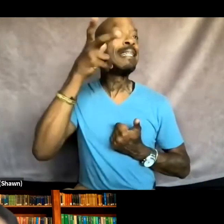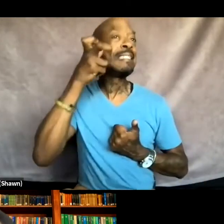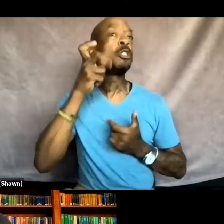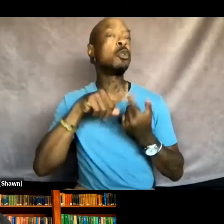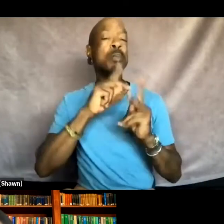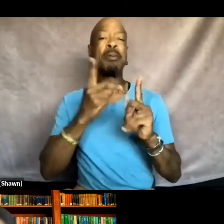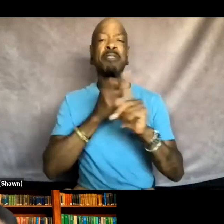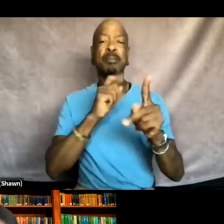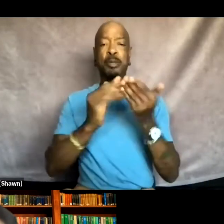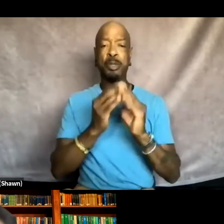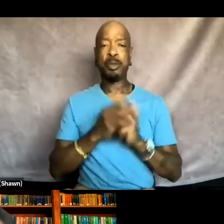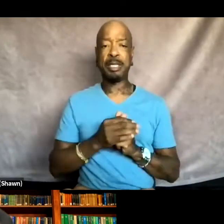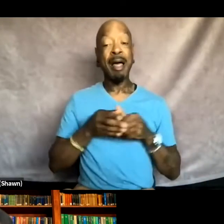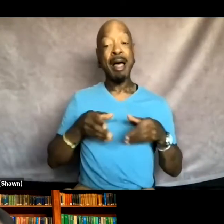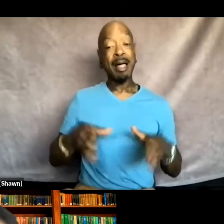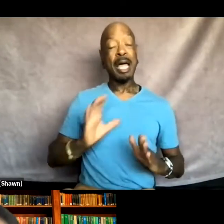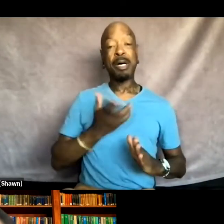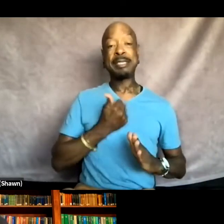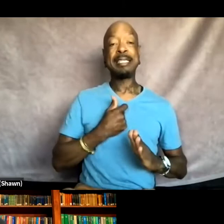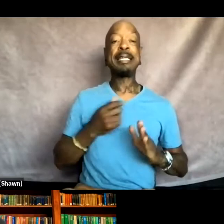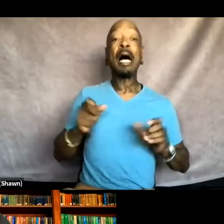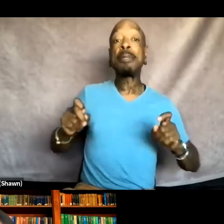give us the opportunity to tell our own stories and to.